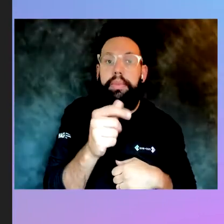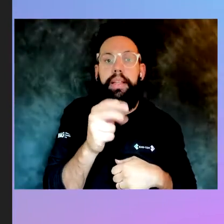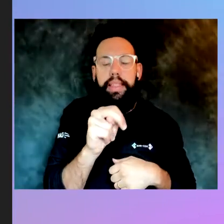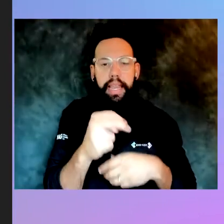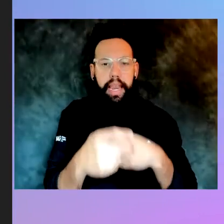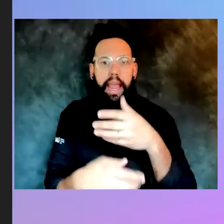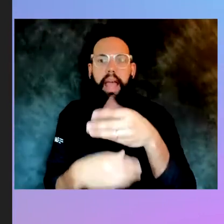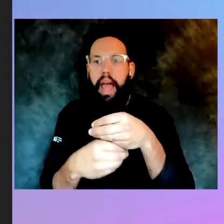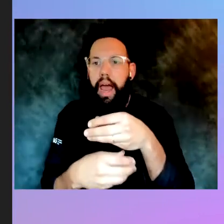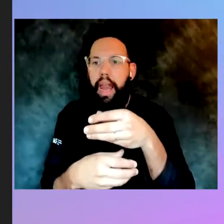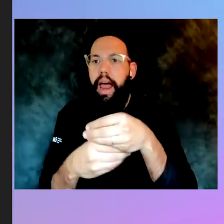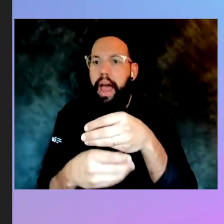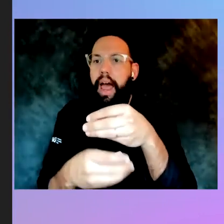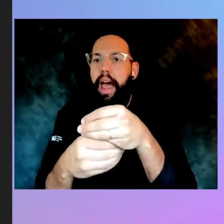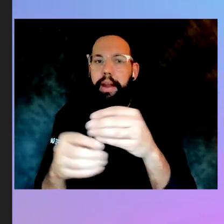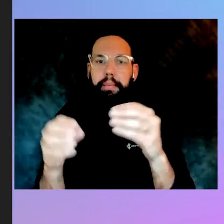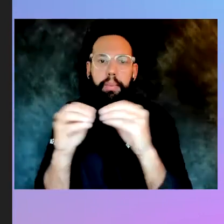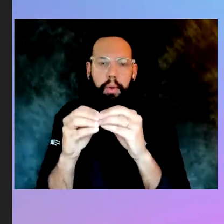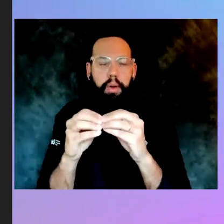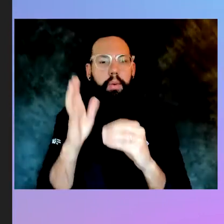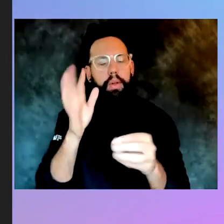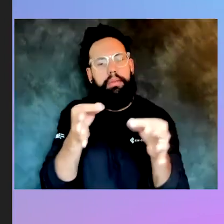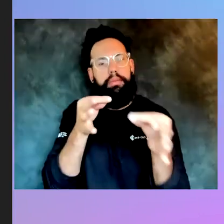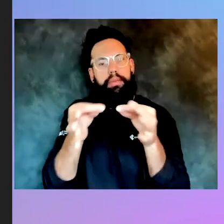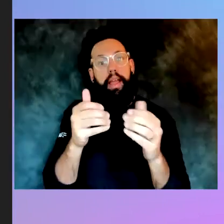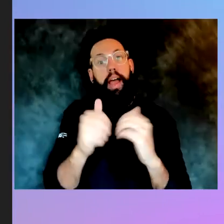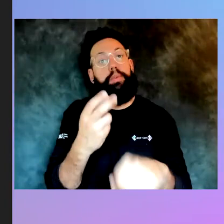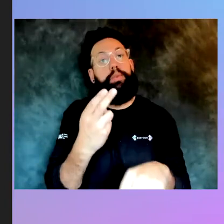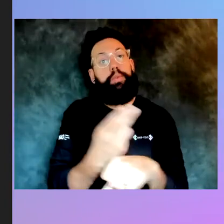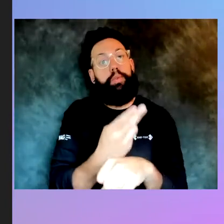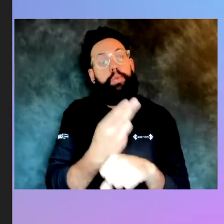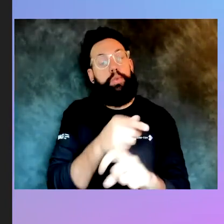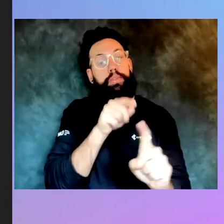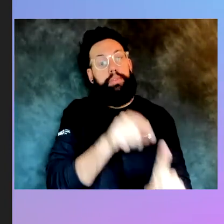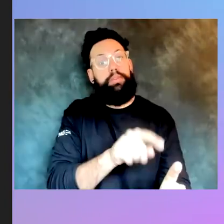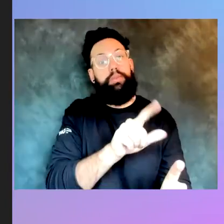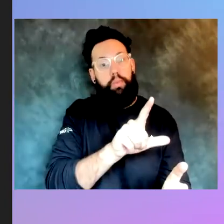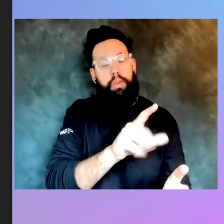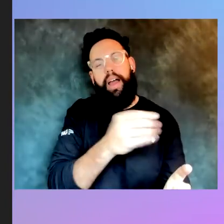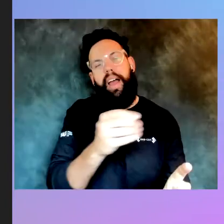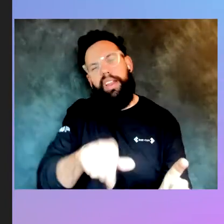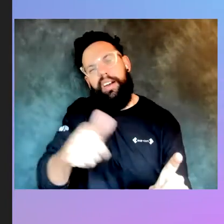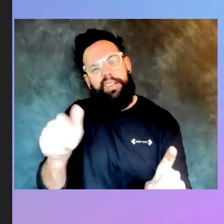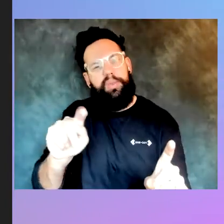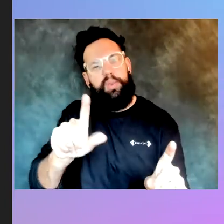GitHub Copilot chat and similar tools more effectively. We'll